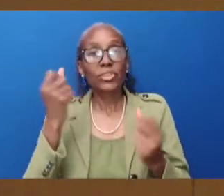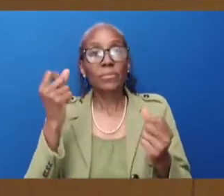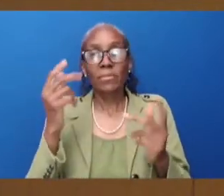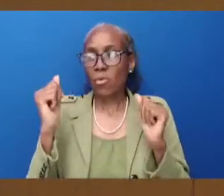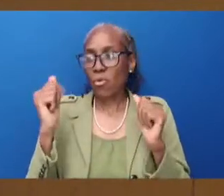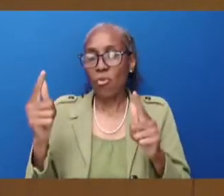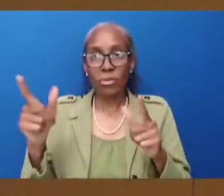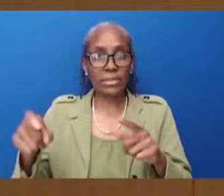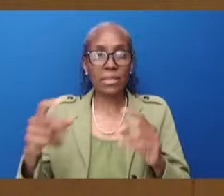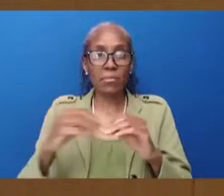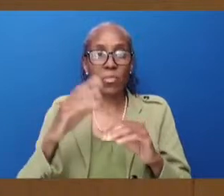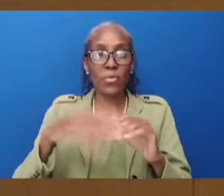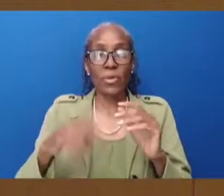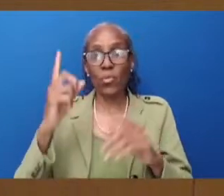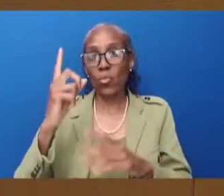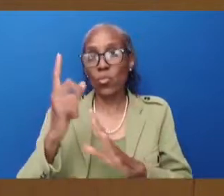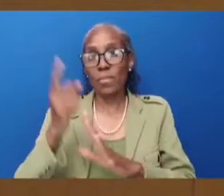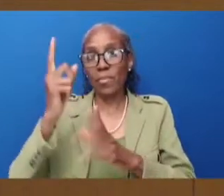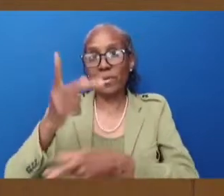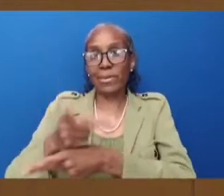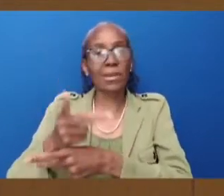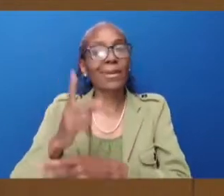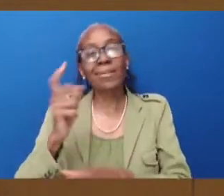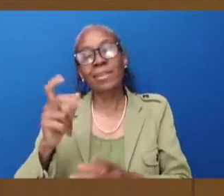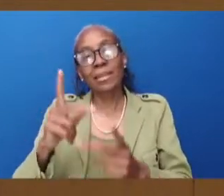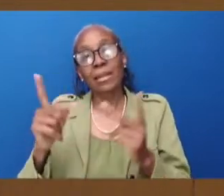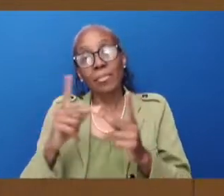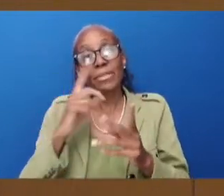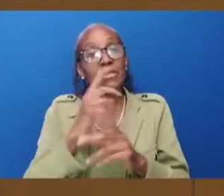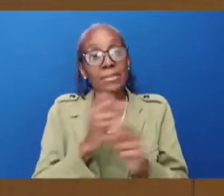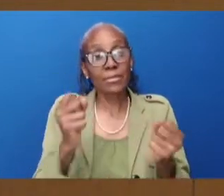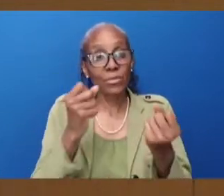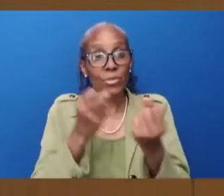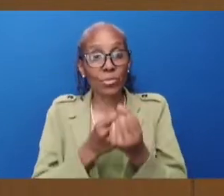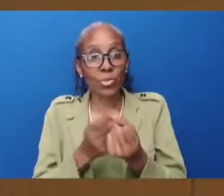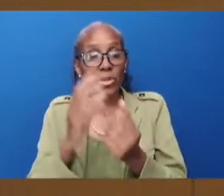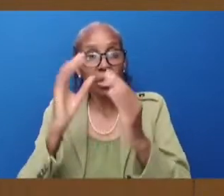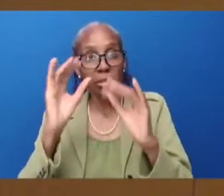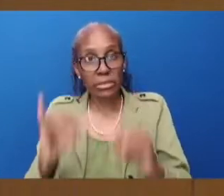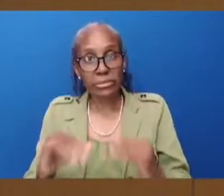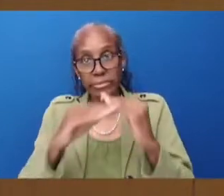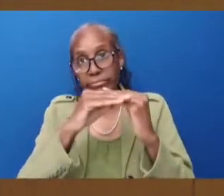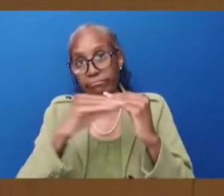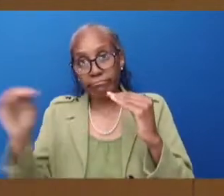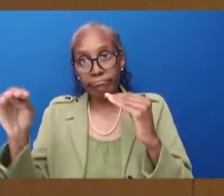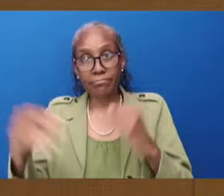CONDITIONS, OTHERS BATTLING ADDICTION, AND ALL OF THEM IN NEED OF MORE THAN JUST A MOMENT